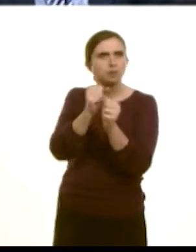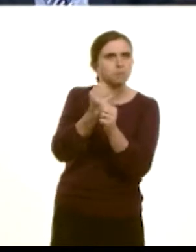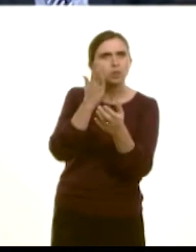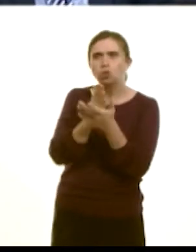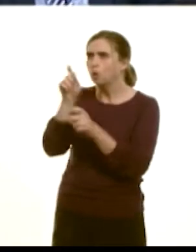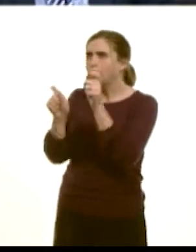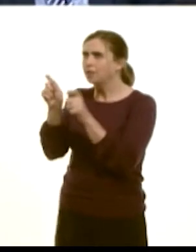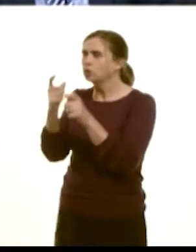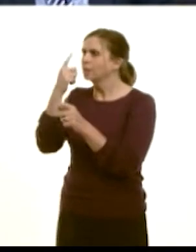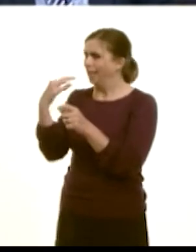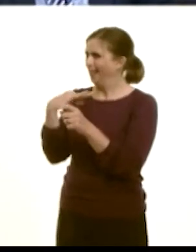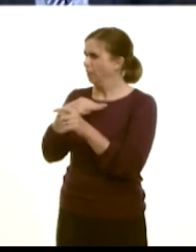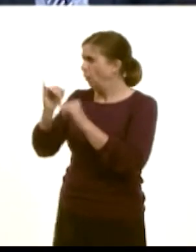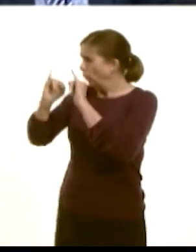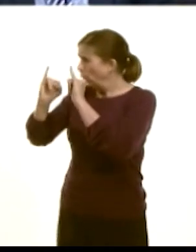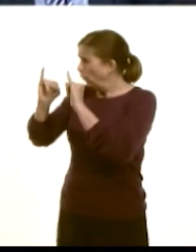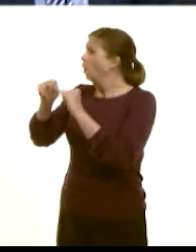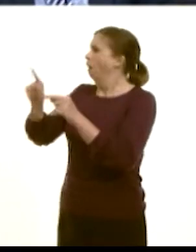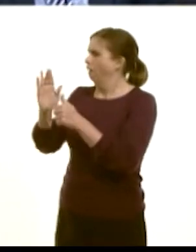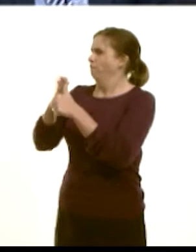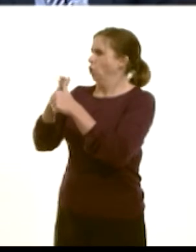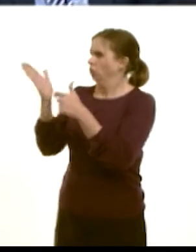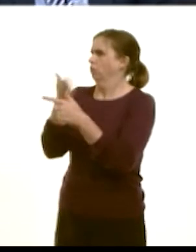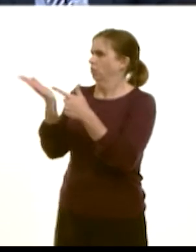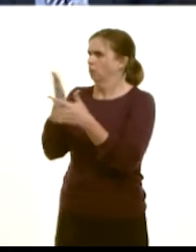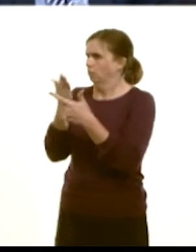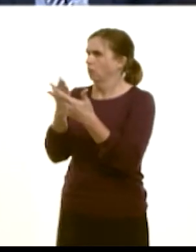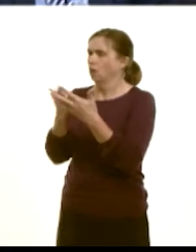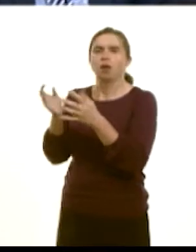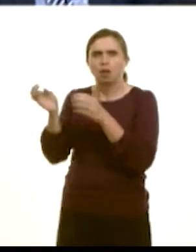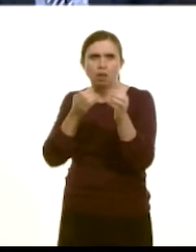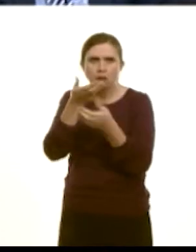in order of clinical priority until replacement consultants are appointed.